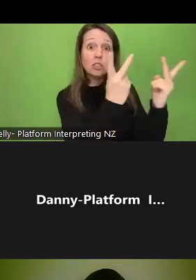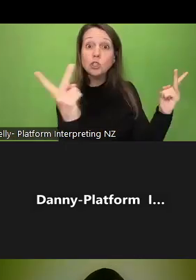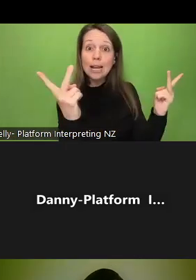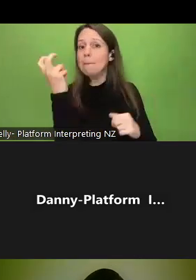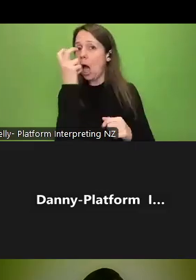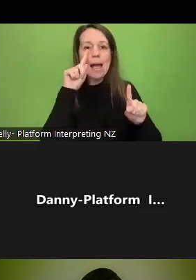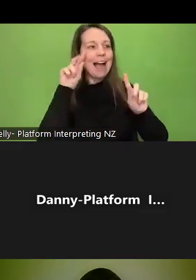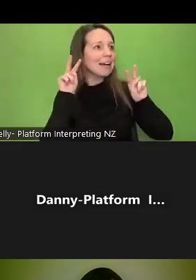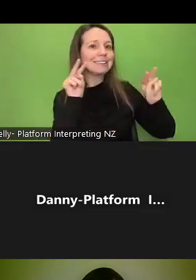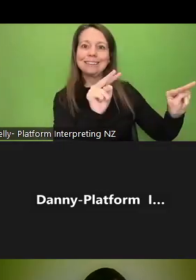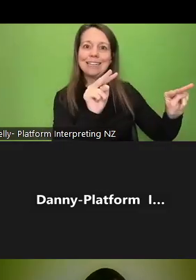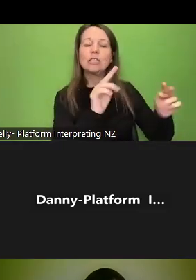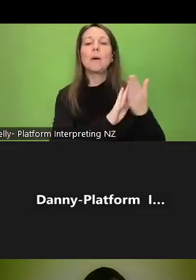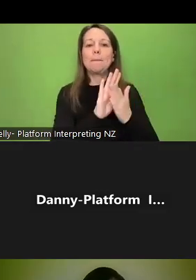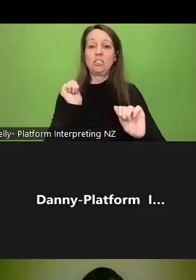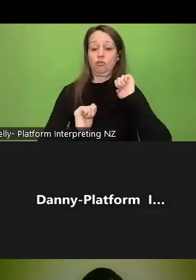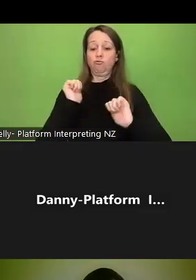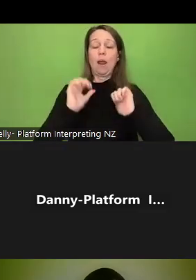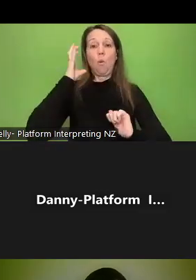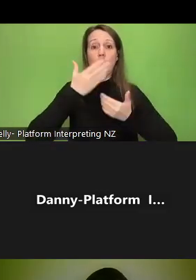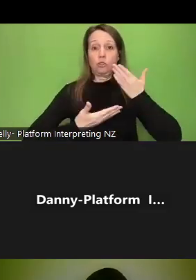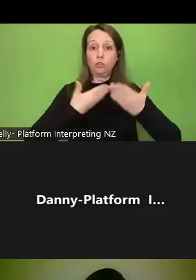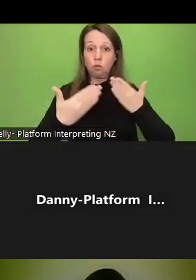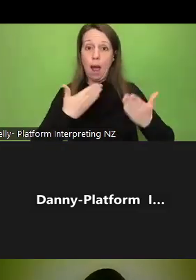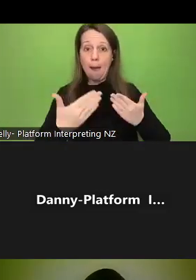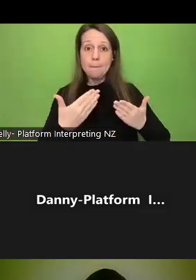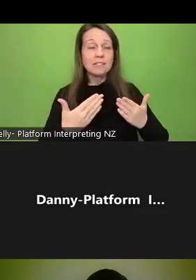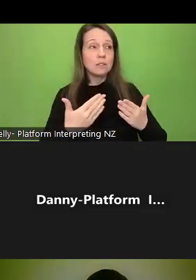Trained audio describers describe the visual elements of the work for blind and low vision